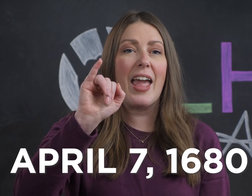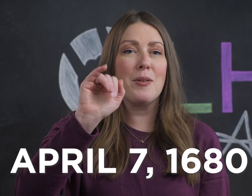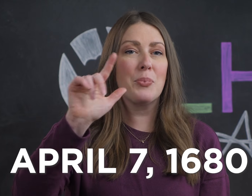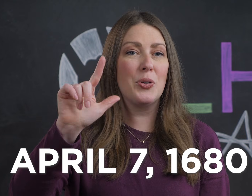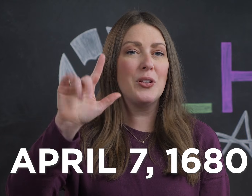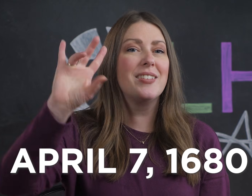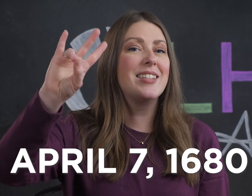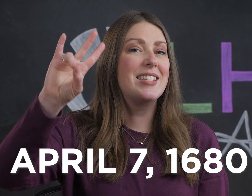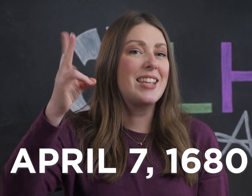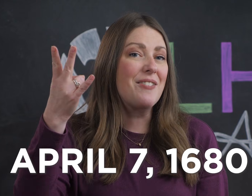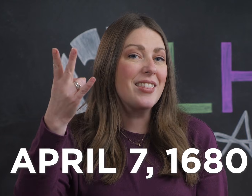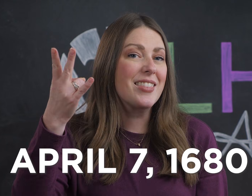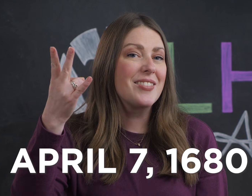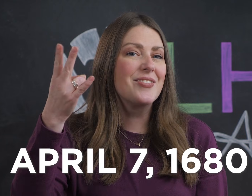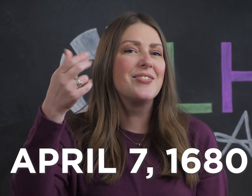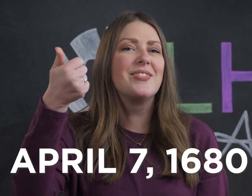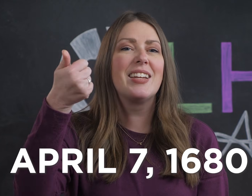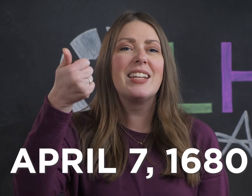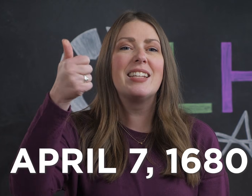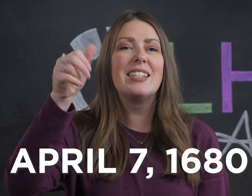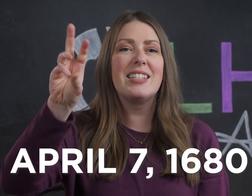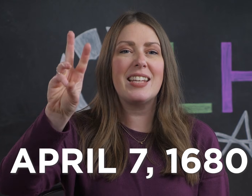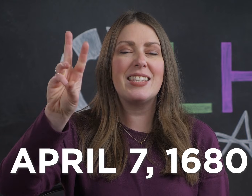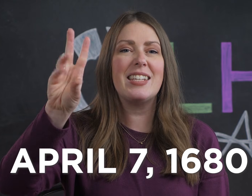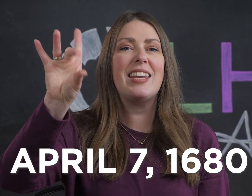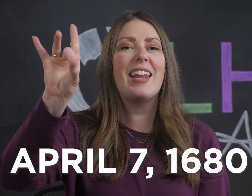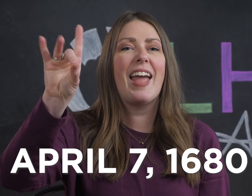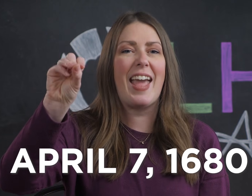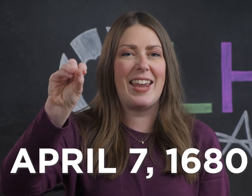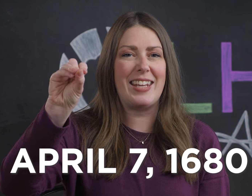April 7th, 1680.